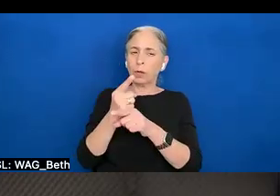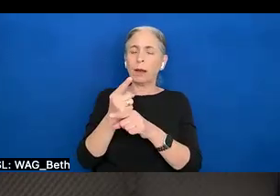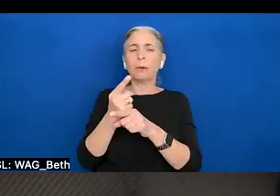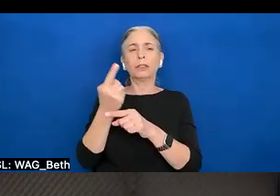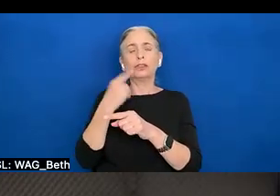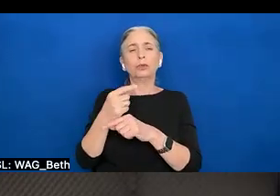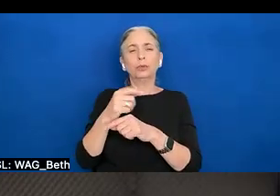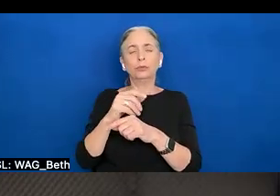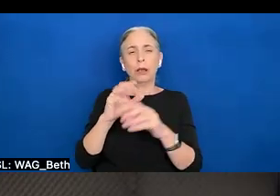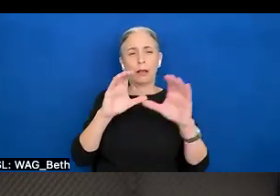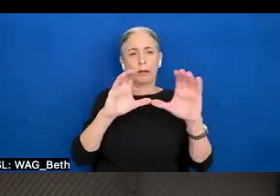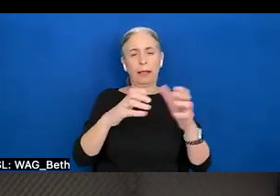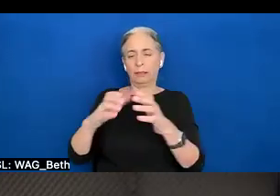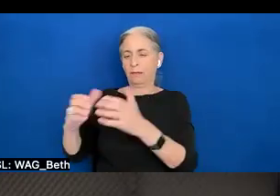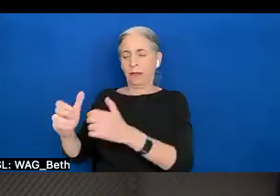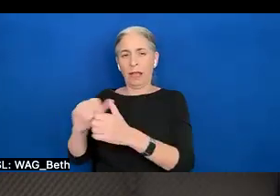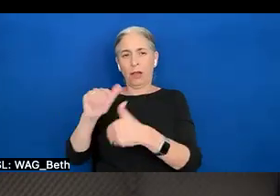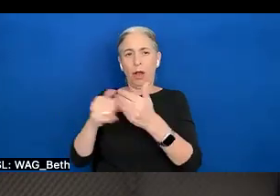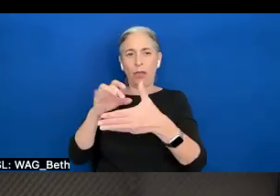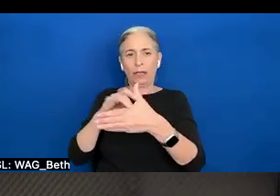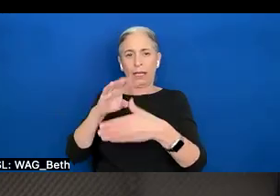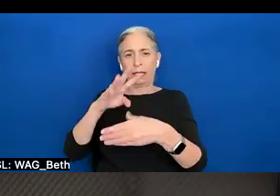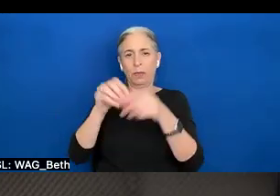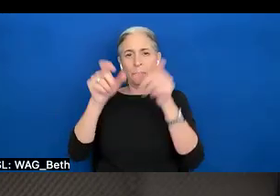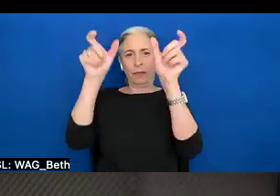classify all the content of the column.